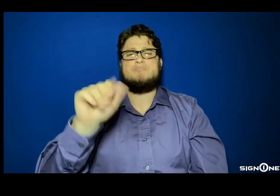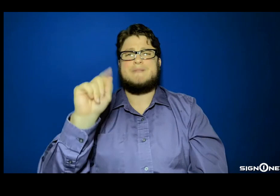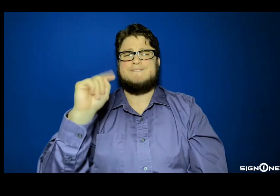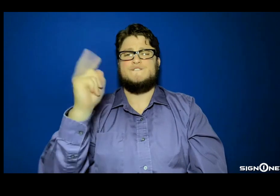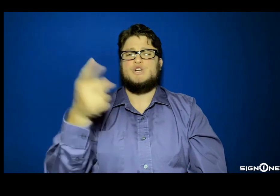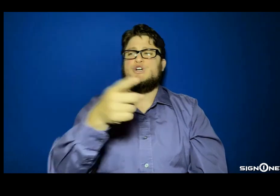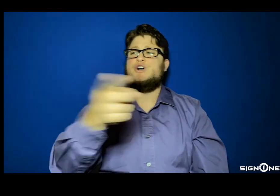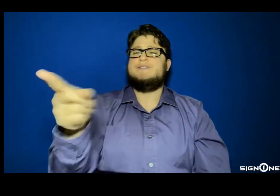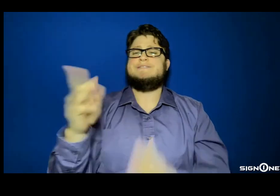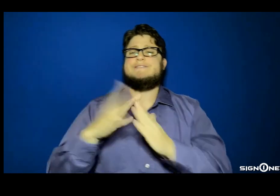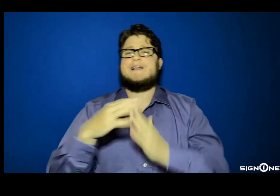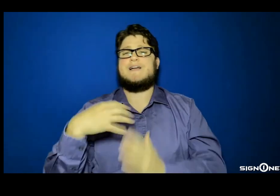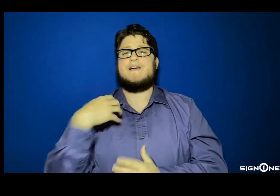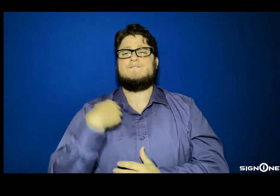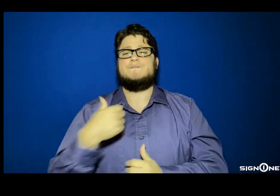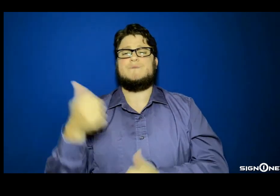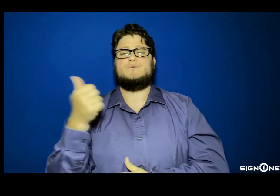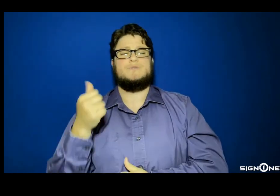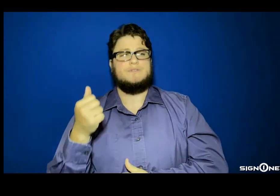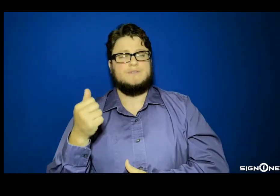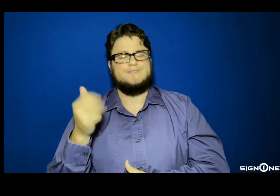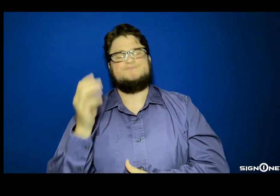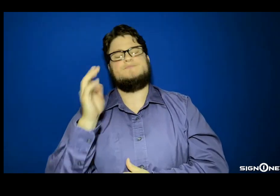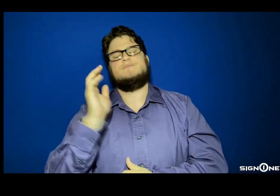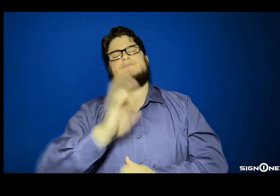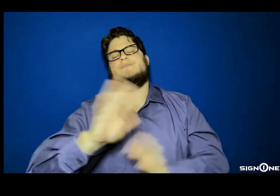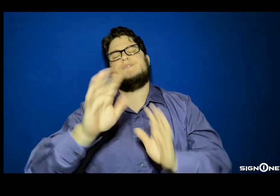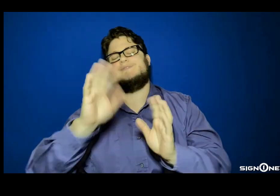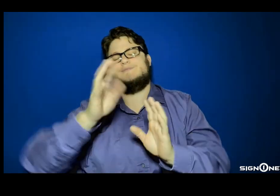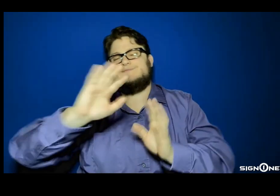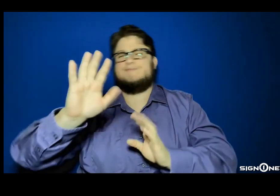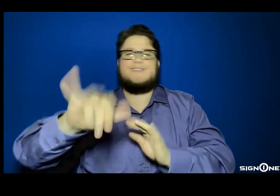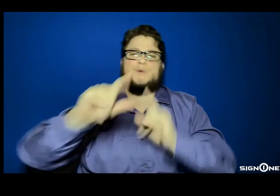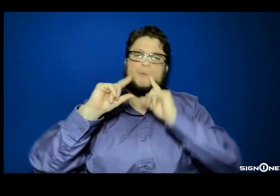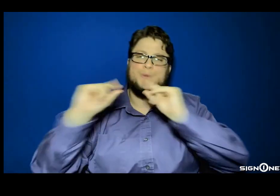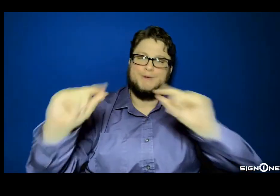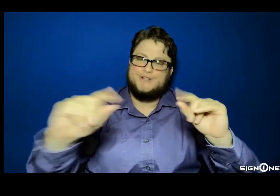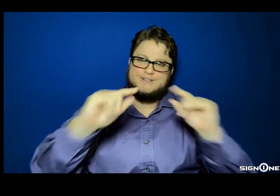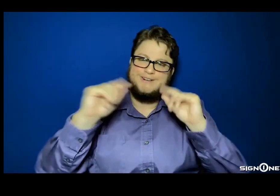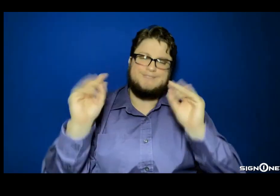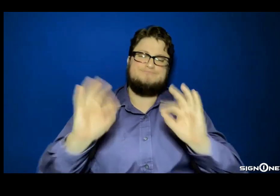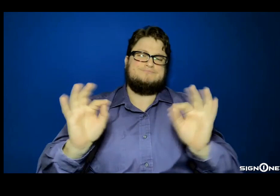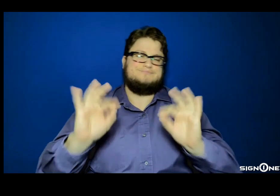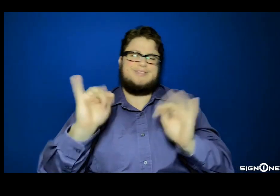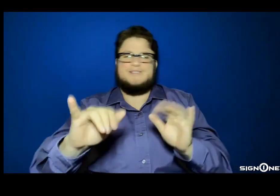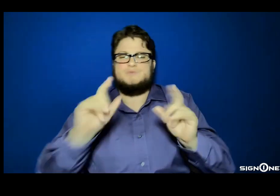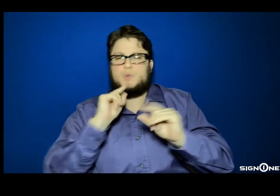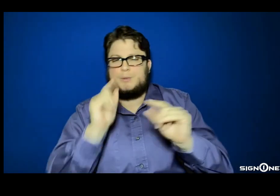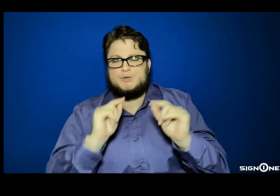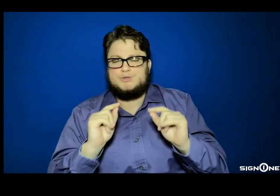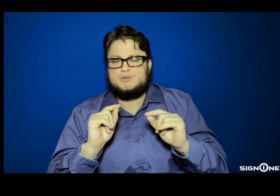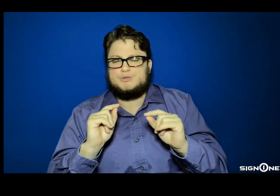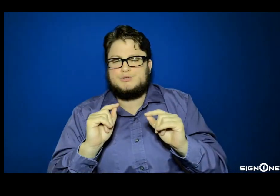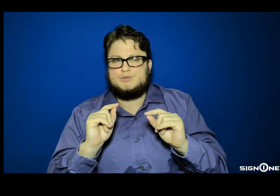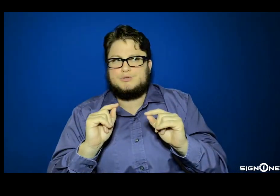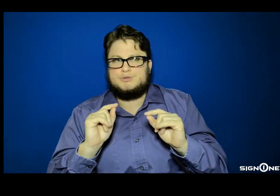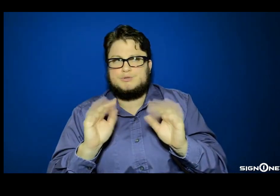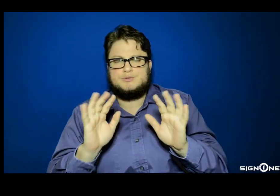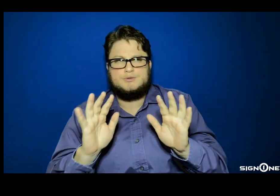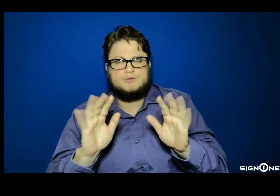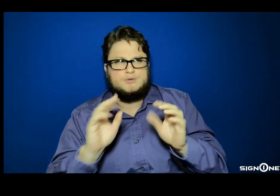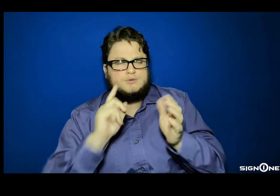At first it officials thought it was just a rumor.